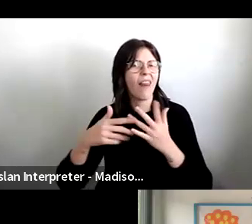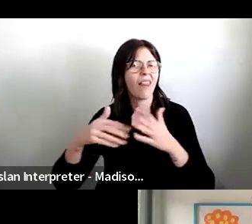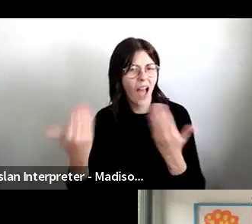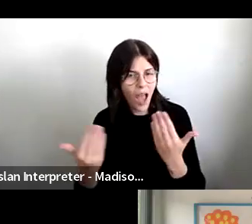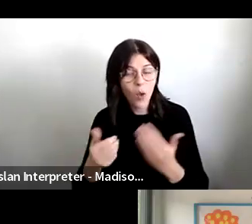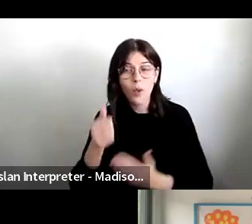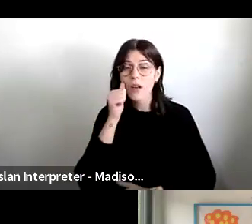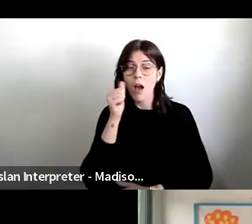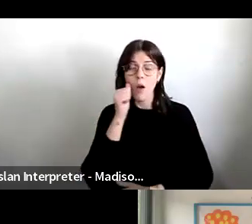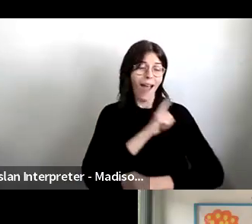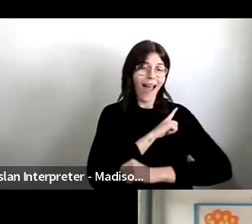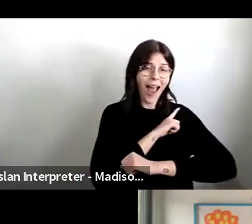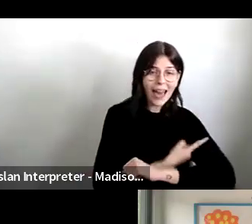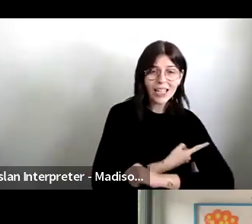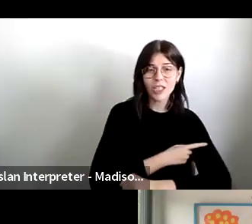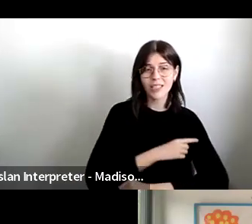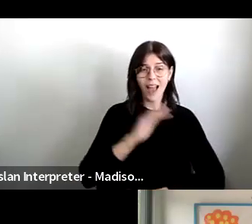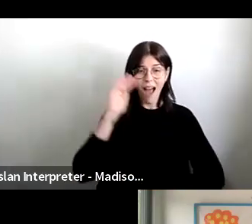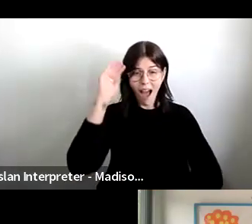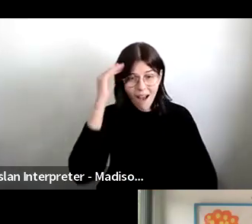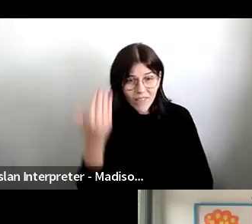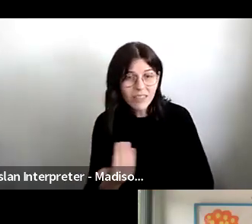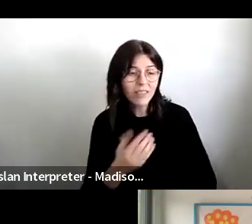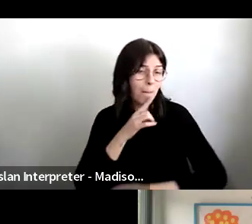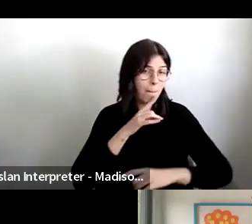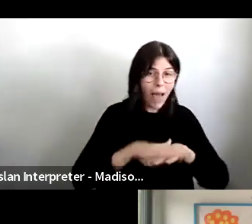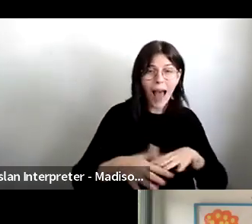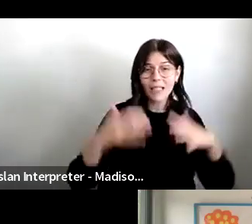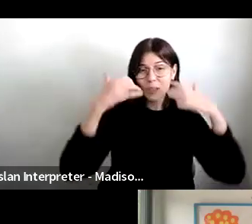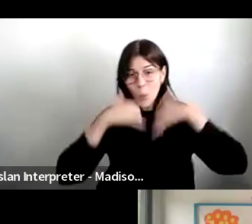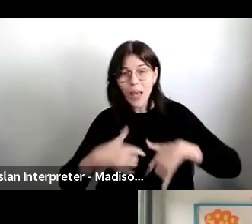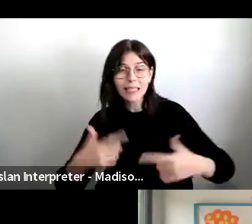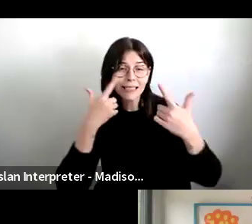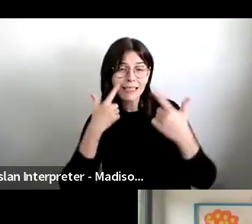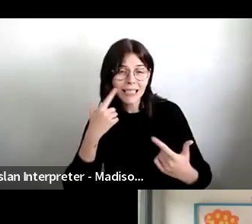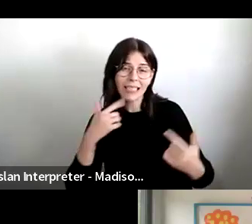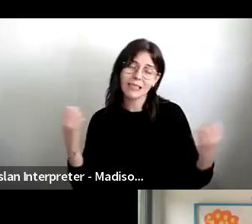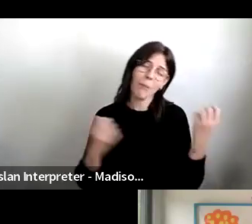effort and blood, sweat and tears goes into these things, so I'm just really aware of,